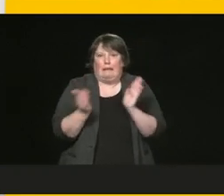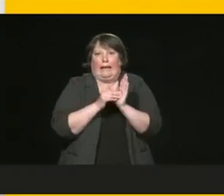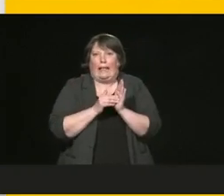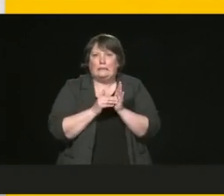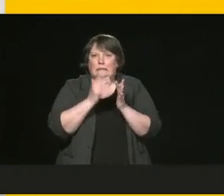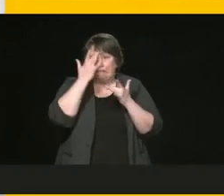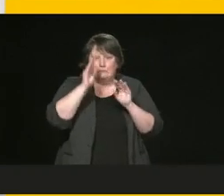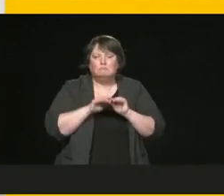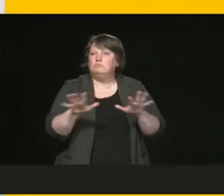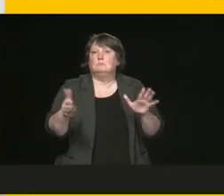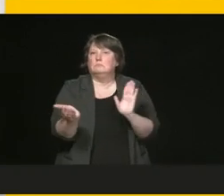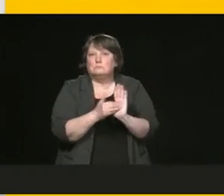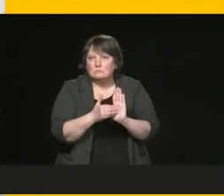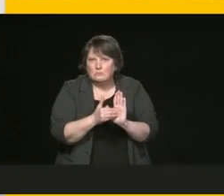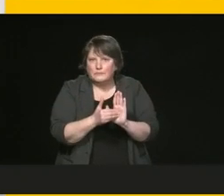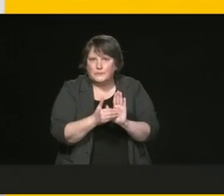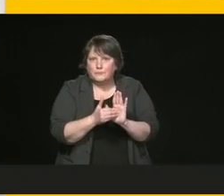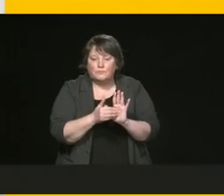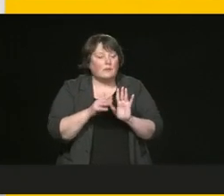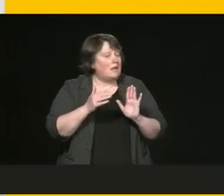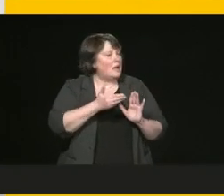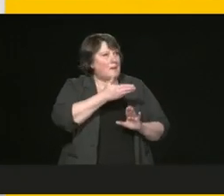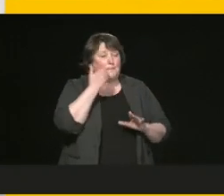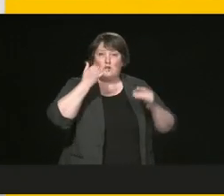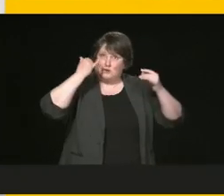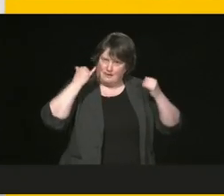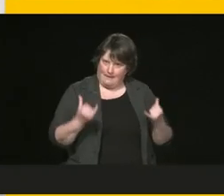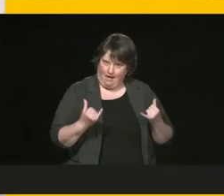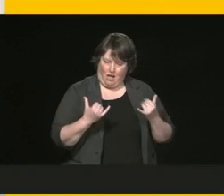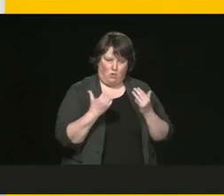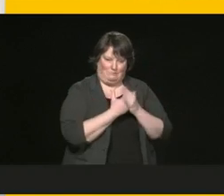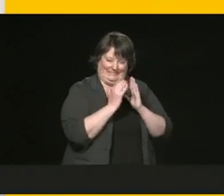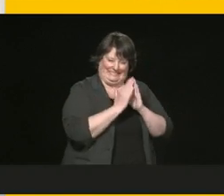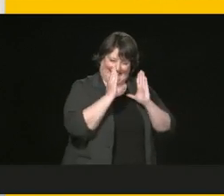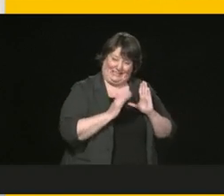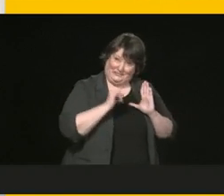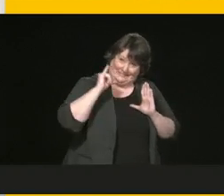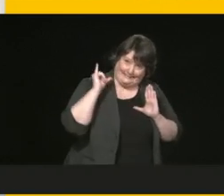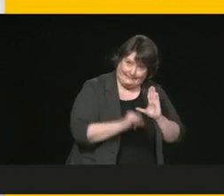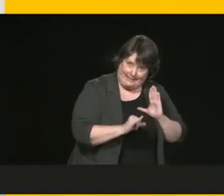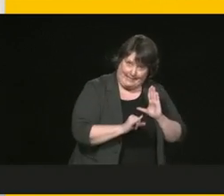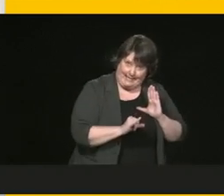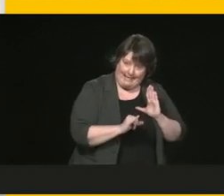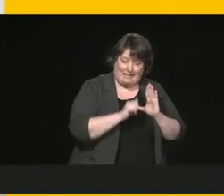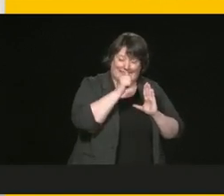BECAUSE WE'LL FIND OURSELVES ONCE AGAIN IN THE SAME SITUATION.